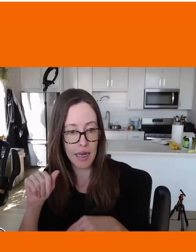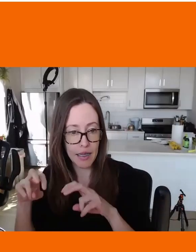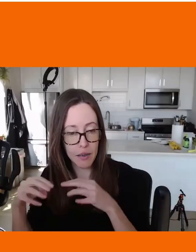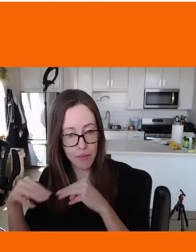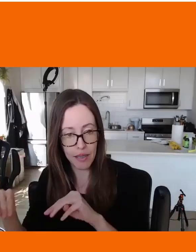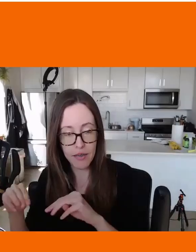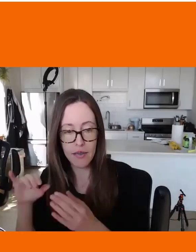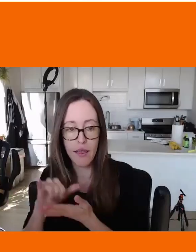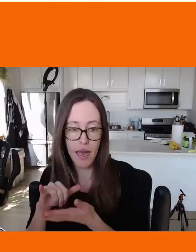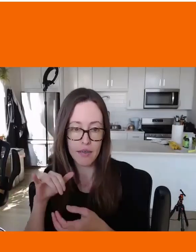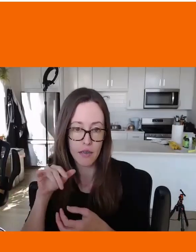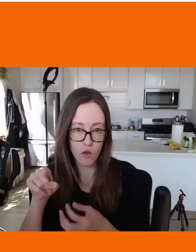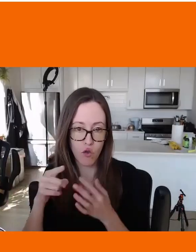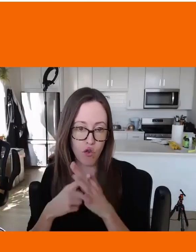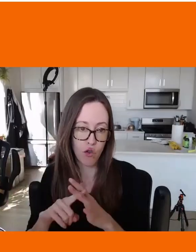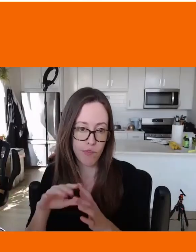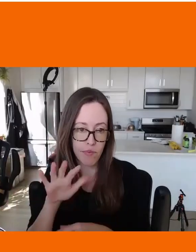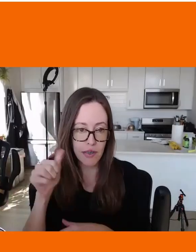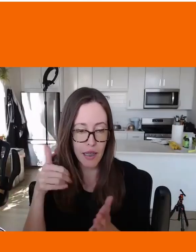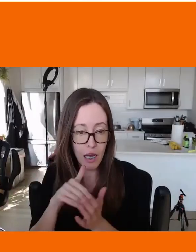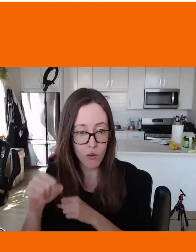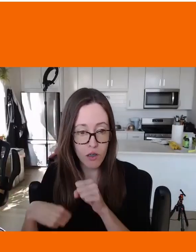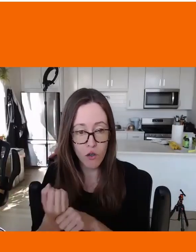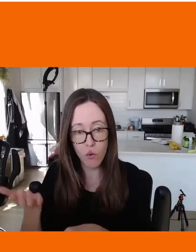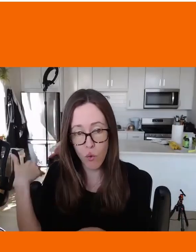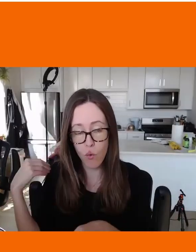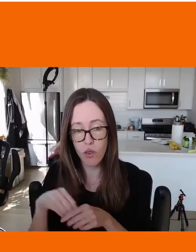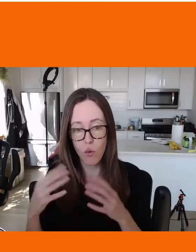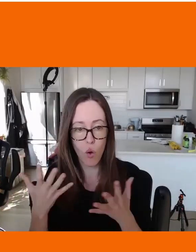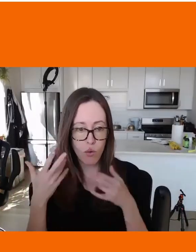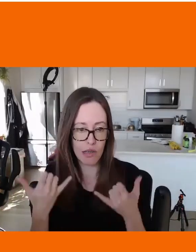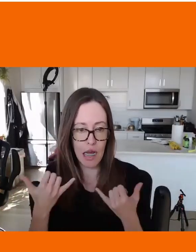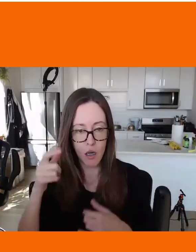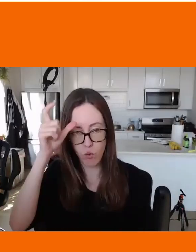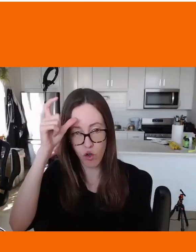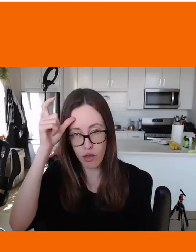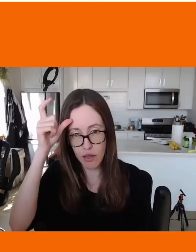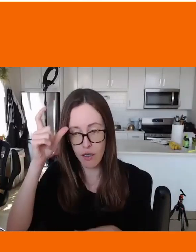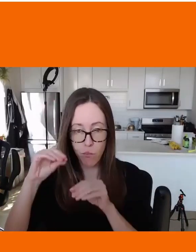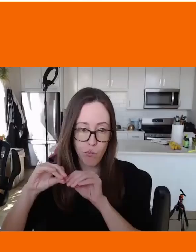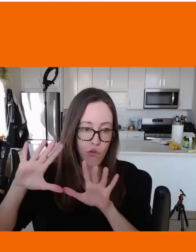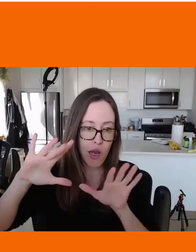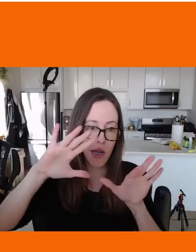and data analysis methods. And we found that this mutation first emerged about 10,000 years ago in modern-day Turkey.